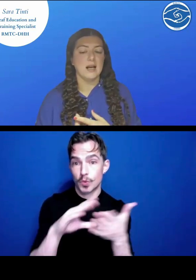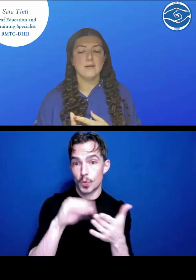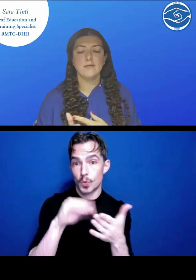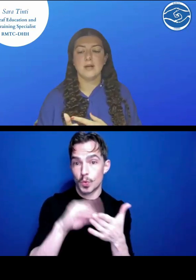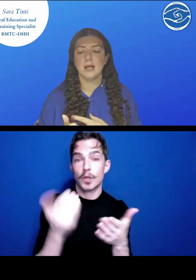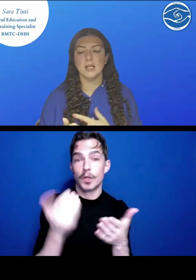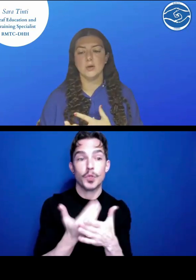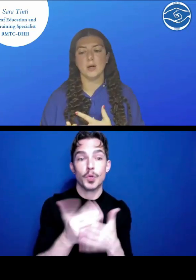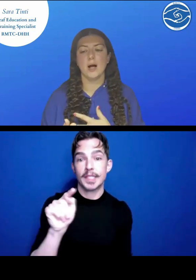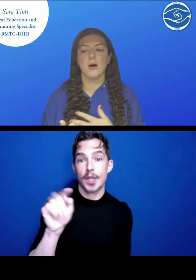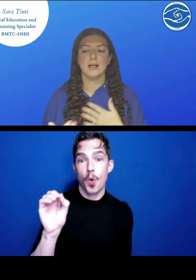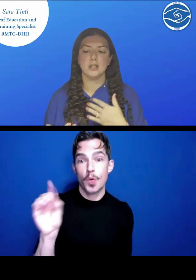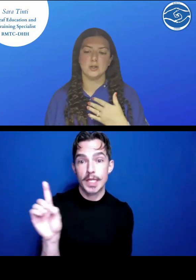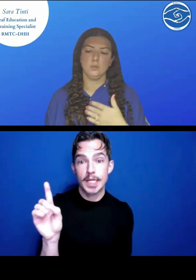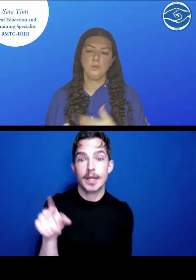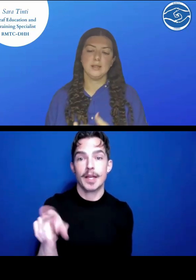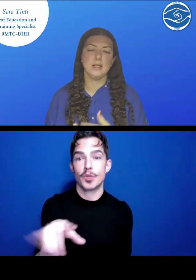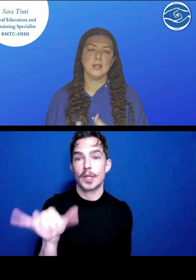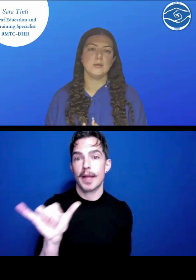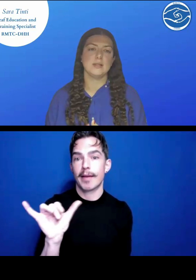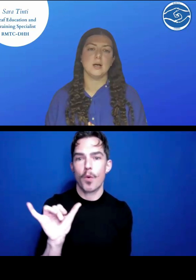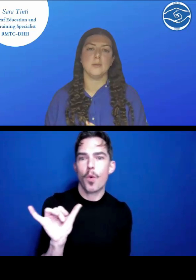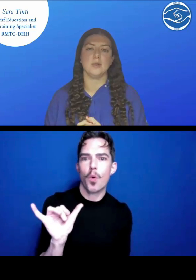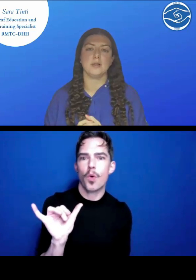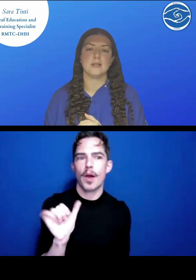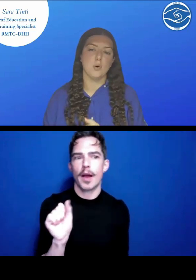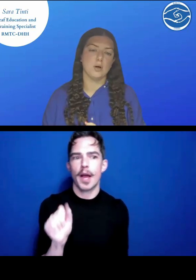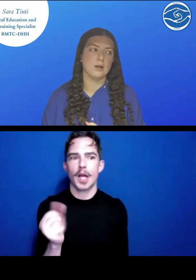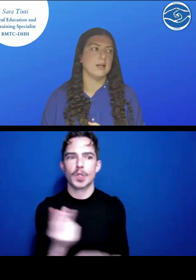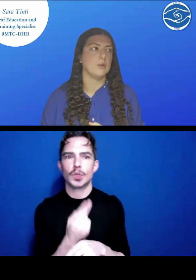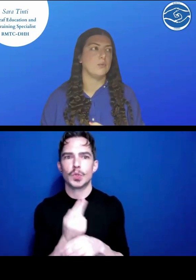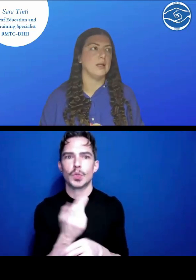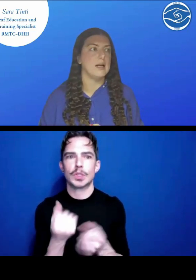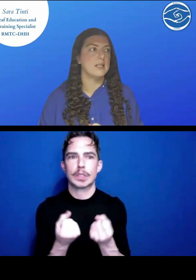the deaf and you are like, "Wow, I could just really use some support, like it'd be really